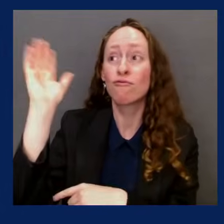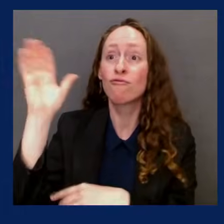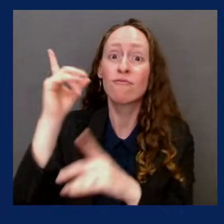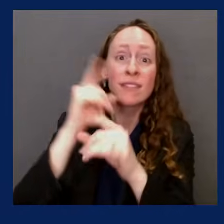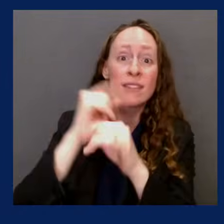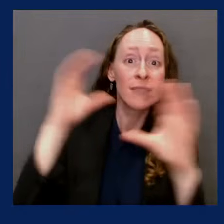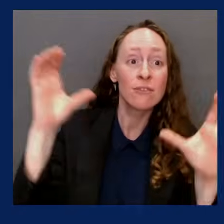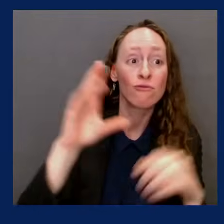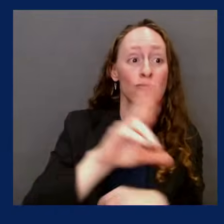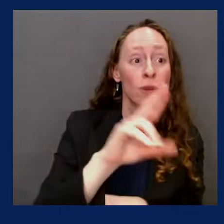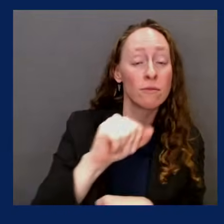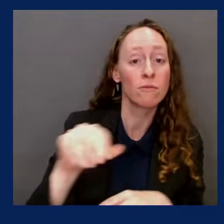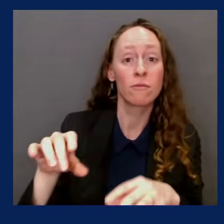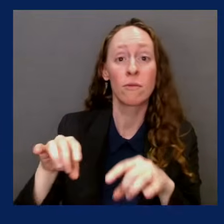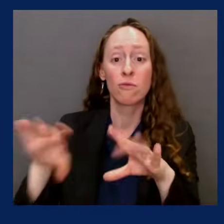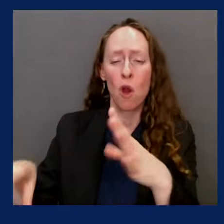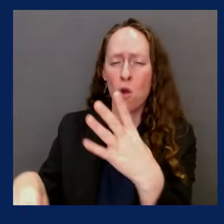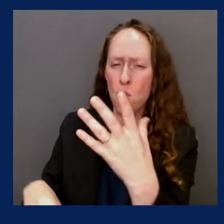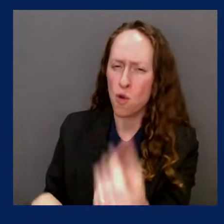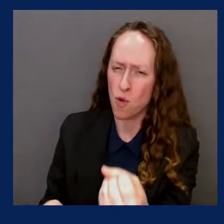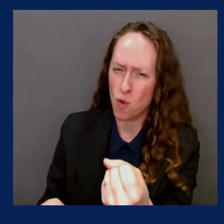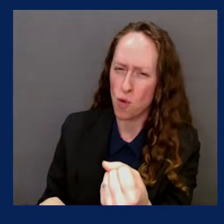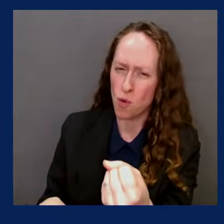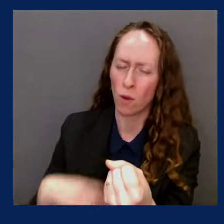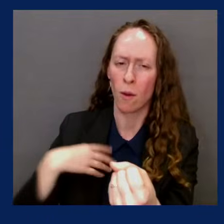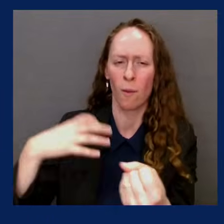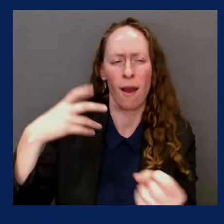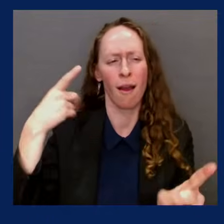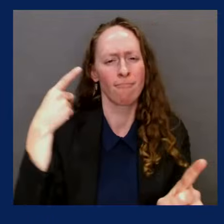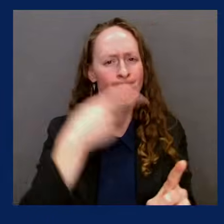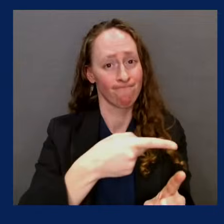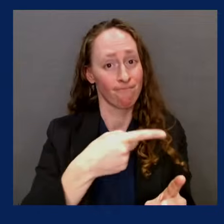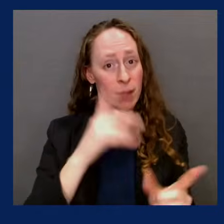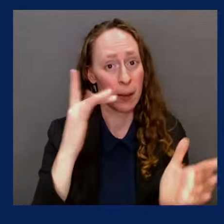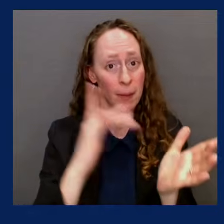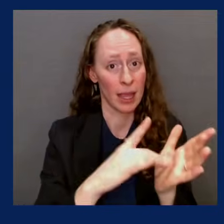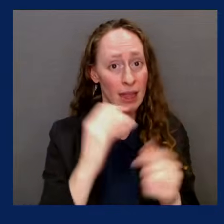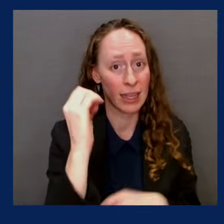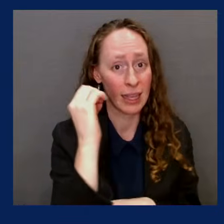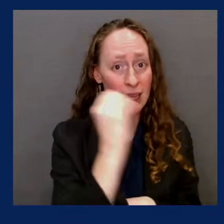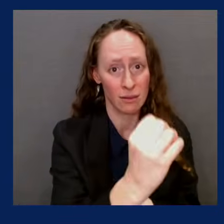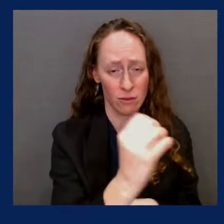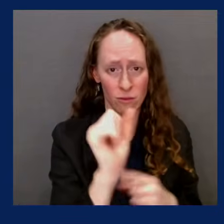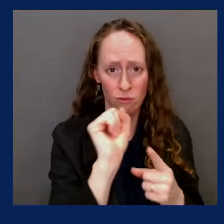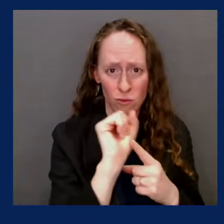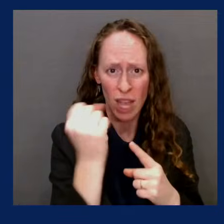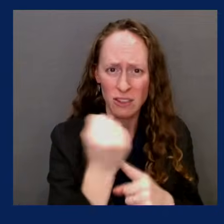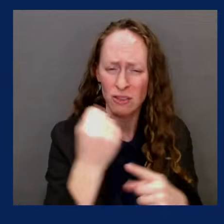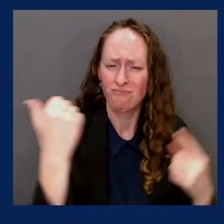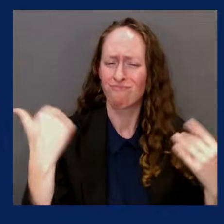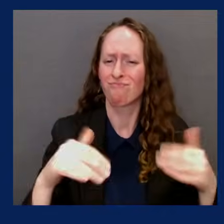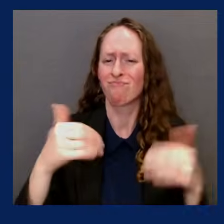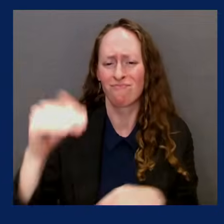The anger, the hurt, the sense of outrage that the Israeli people are feeling